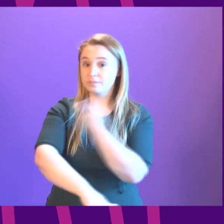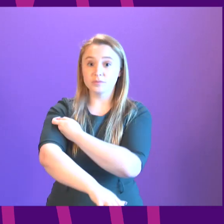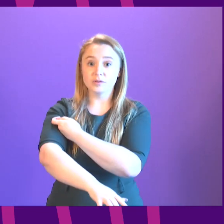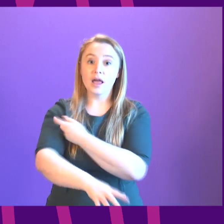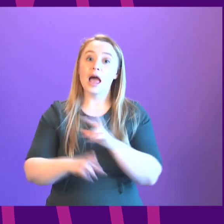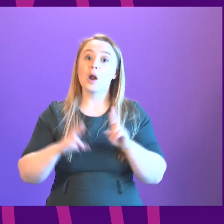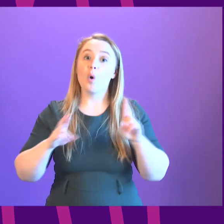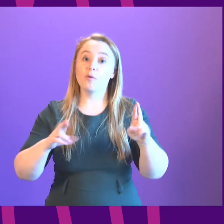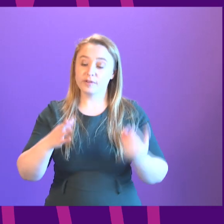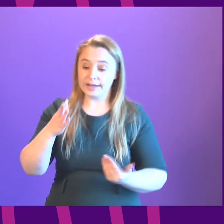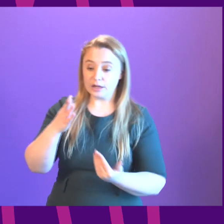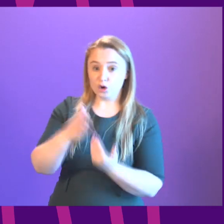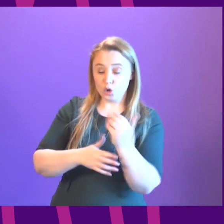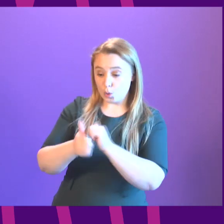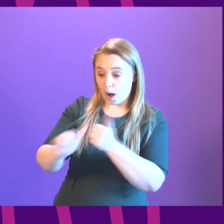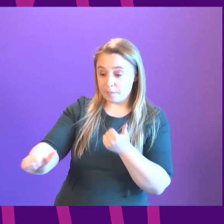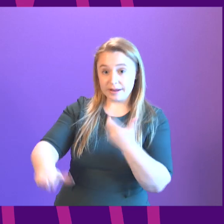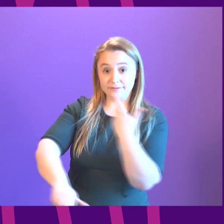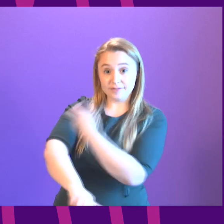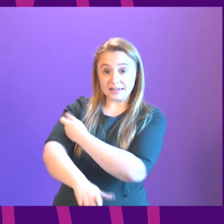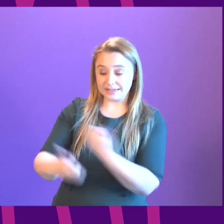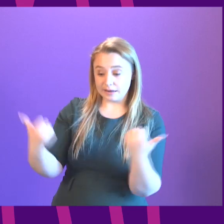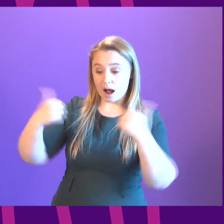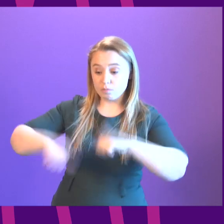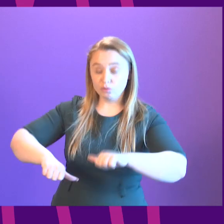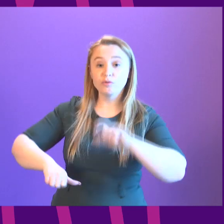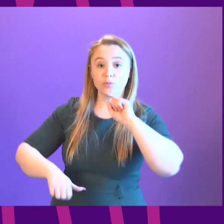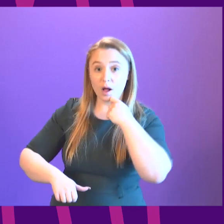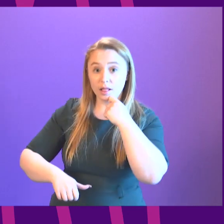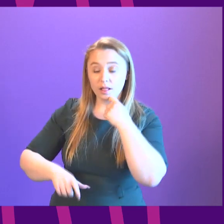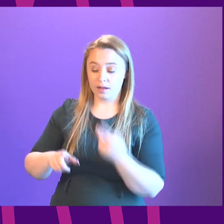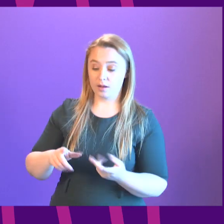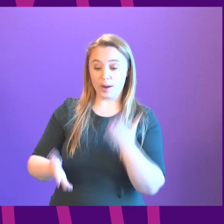approval in the UK shortly, and as soon as those supplies become available, we will get